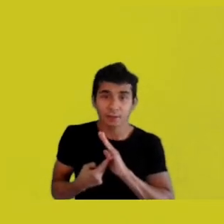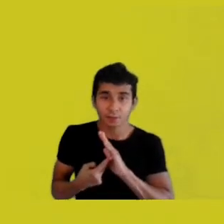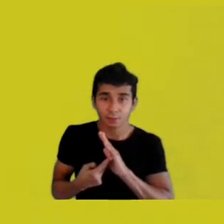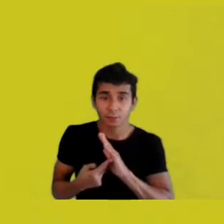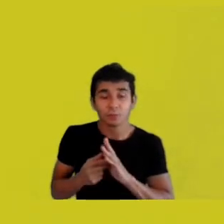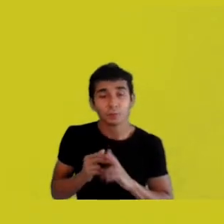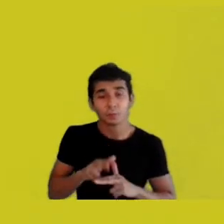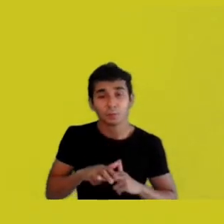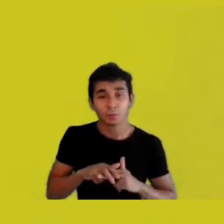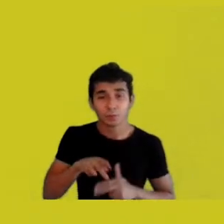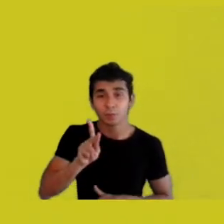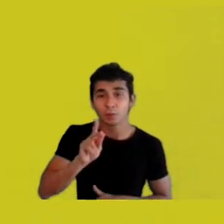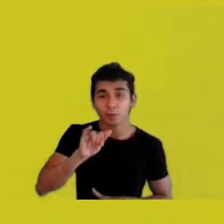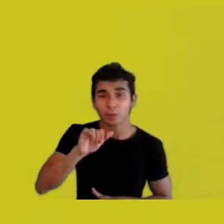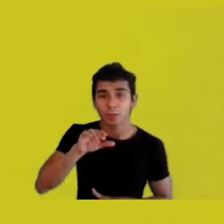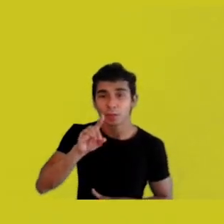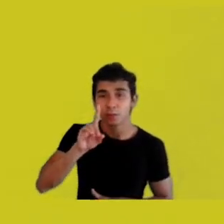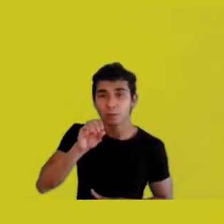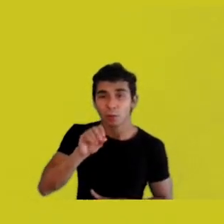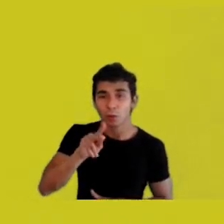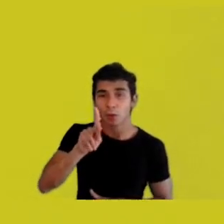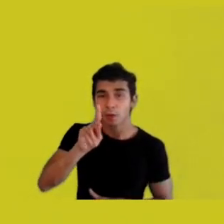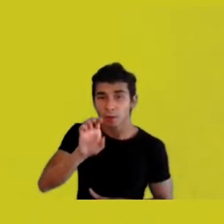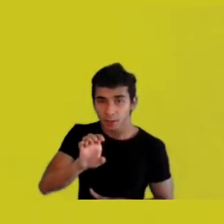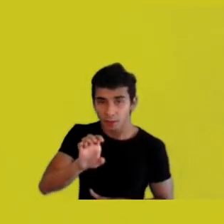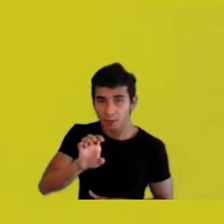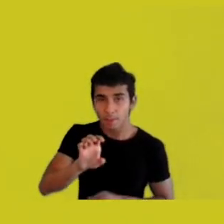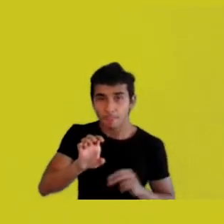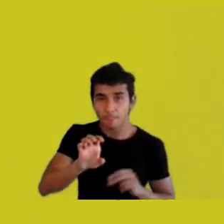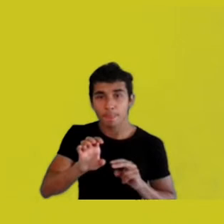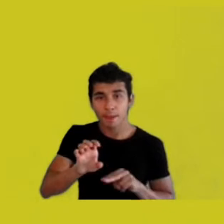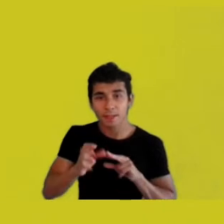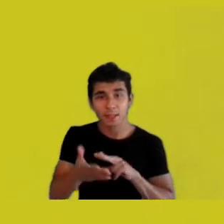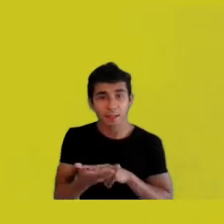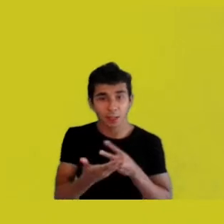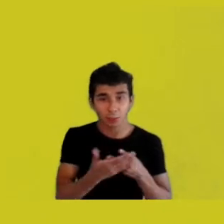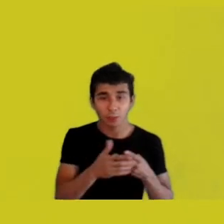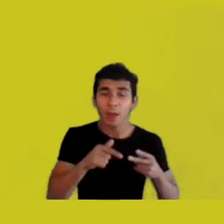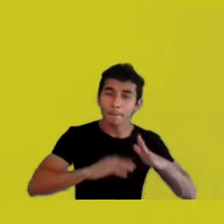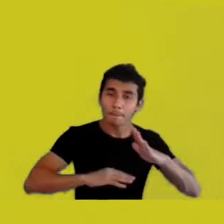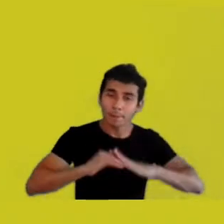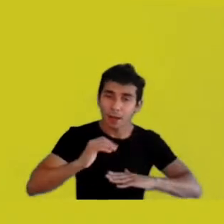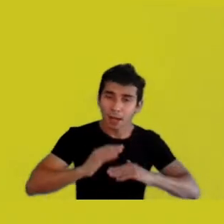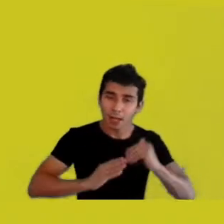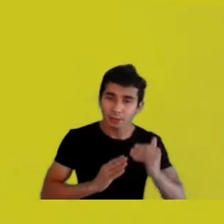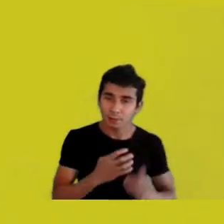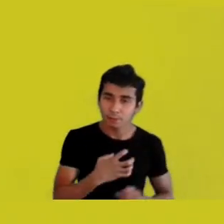So, I keep thinking about water translating earth,